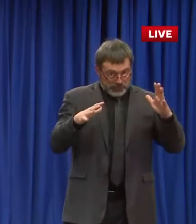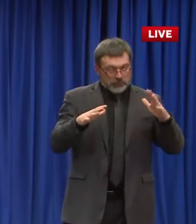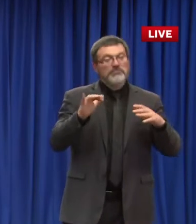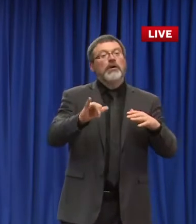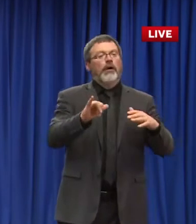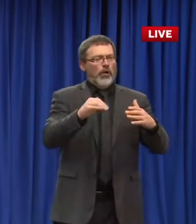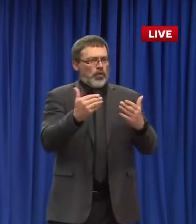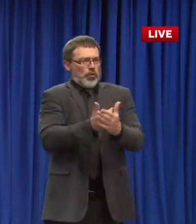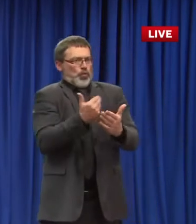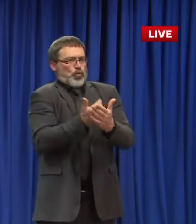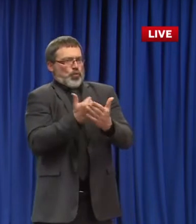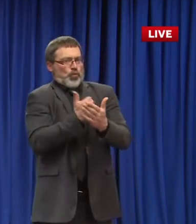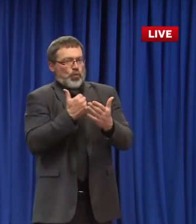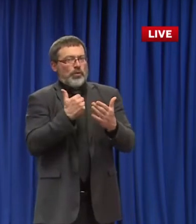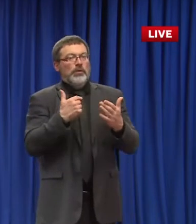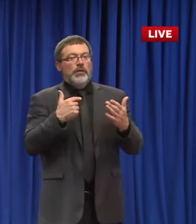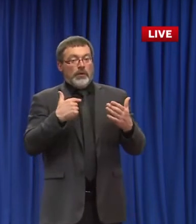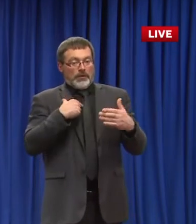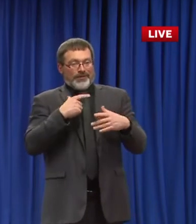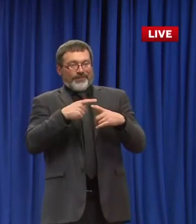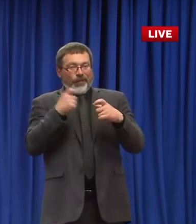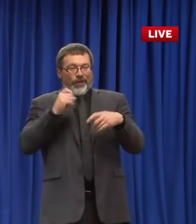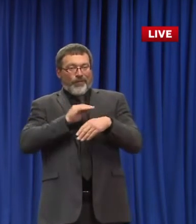DIAGNOSIS OF ACUTE INFECTION NEW INFECTION WITH COVID-19.